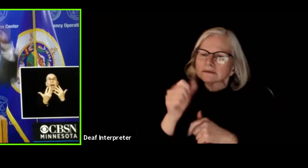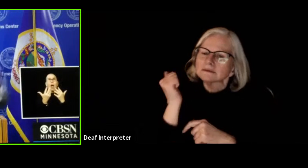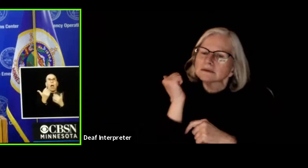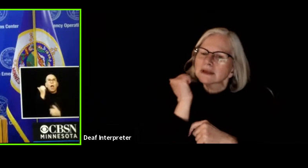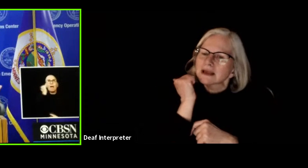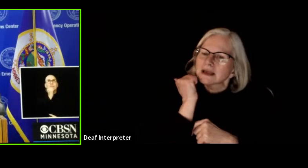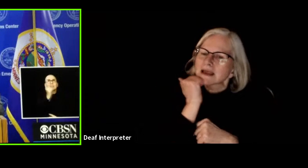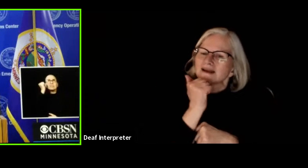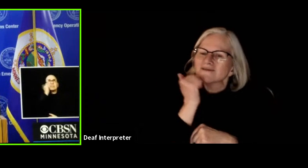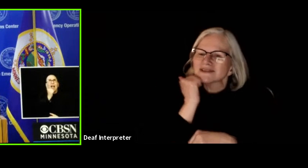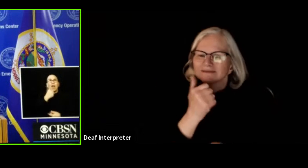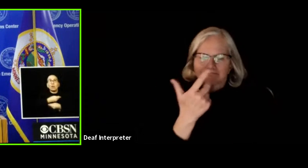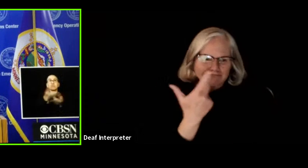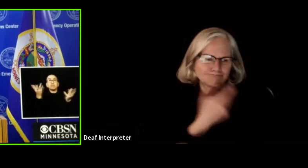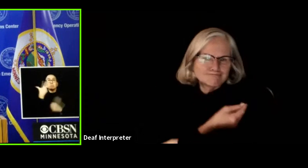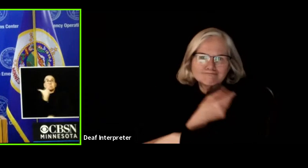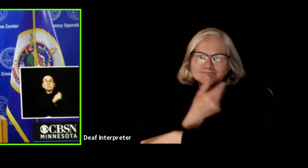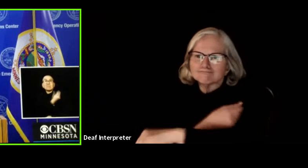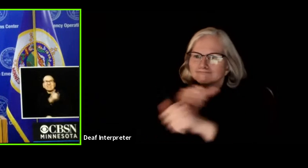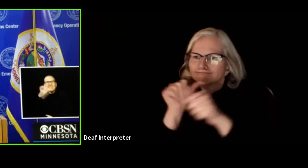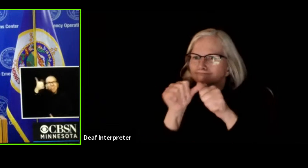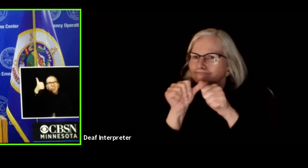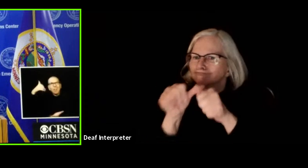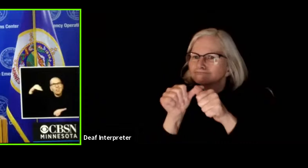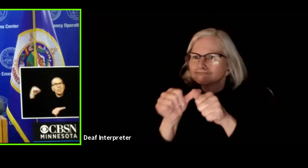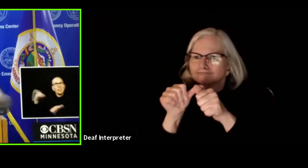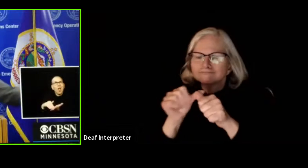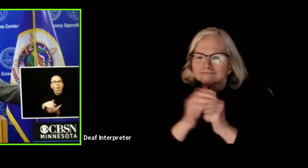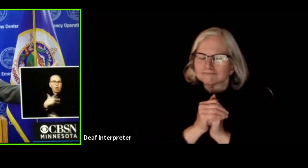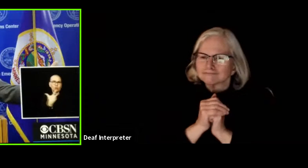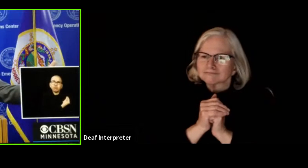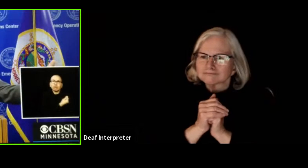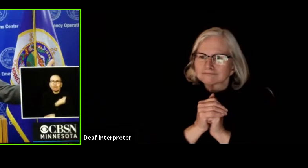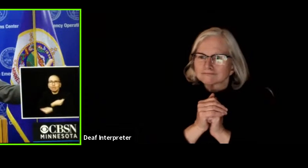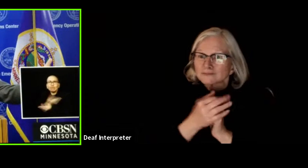WE'LL HIT A CRITICAL MASS WHERE ALL OF OUR FRONT-LINE